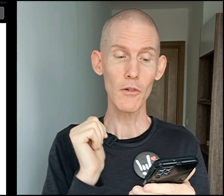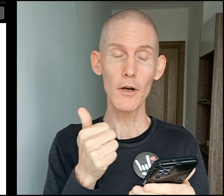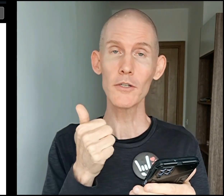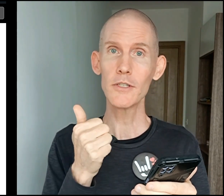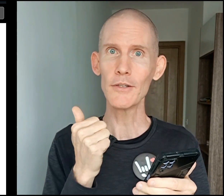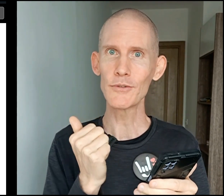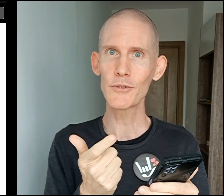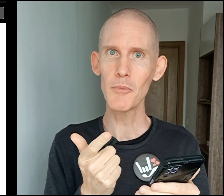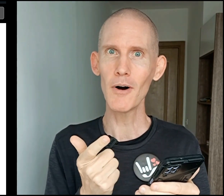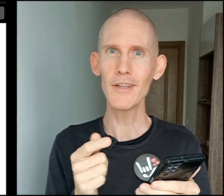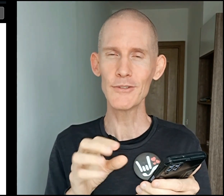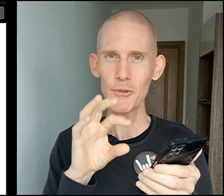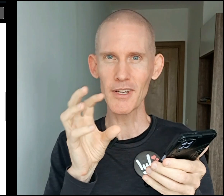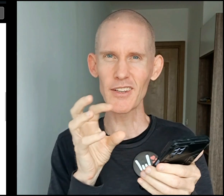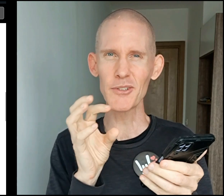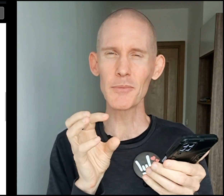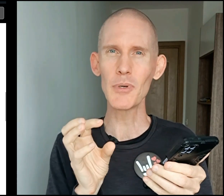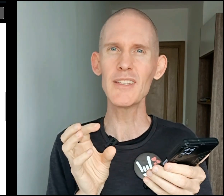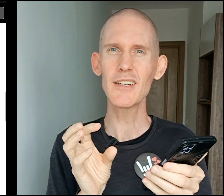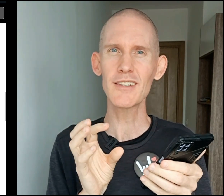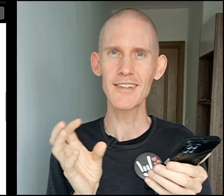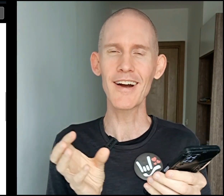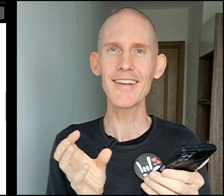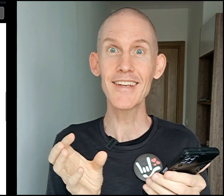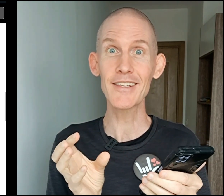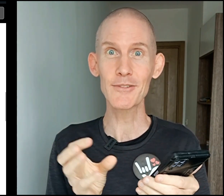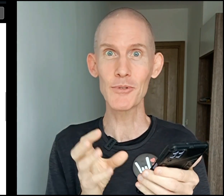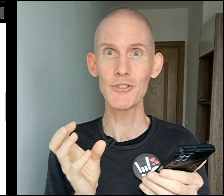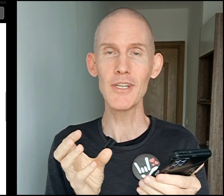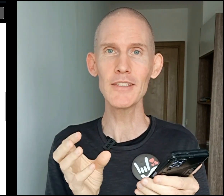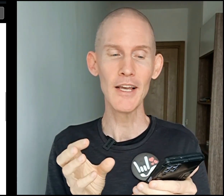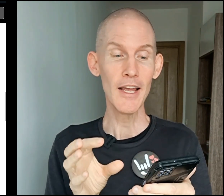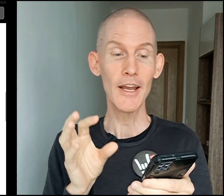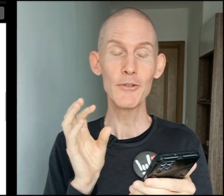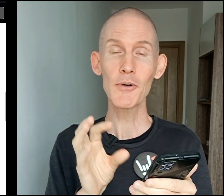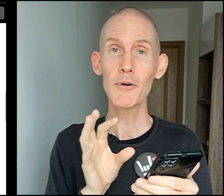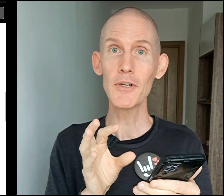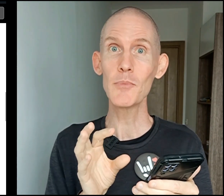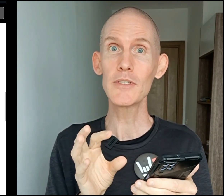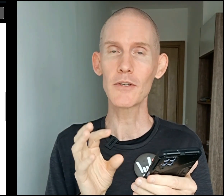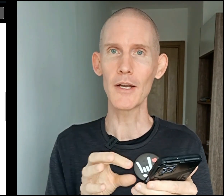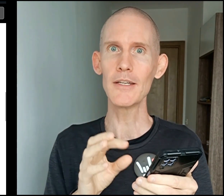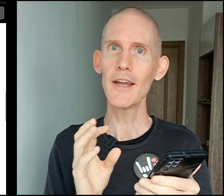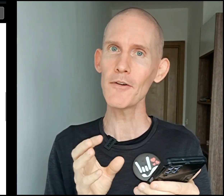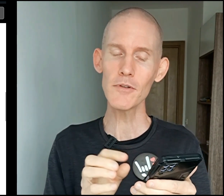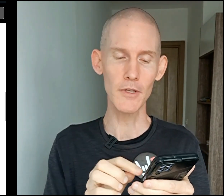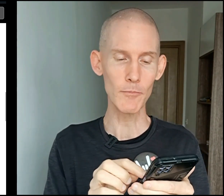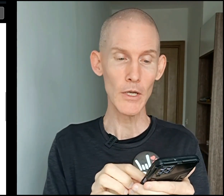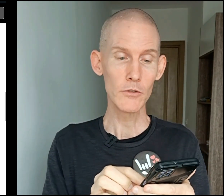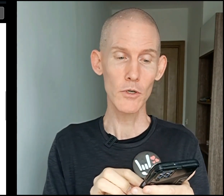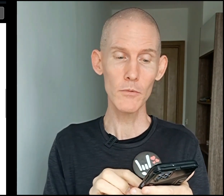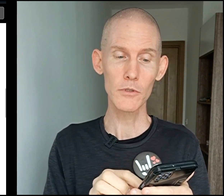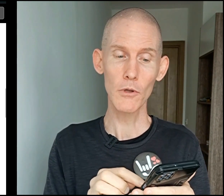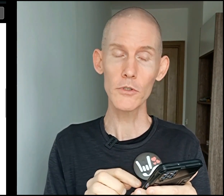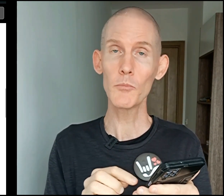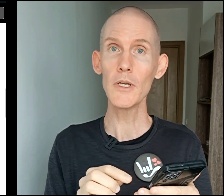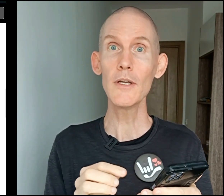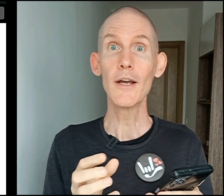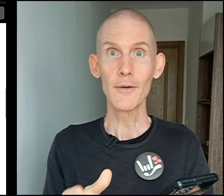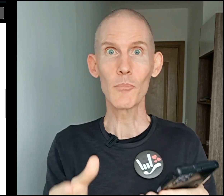large and small into like a little pizza context with cheese and you're going to be signing everything so, slow speed